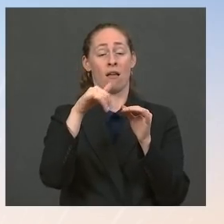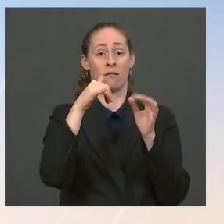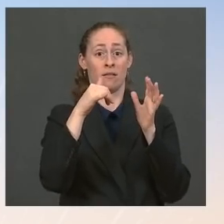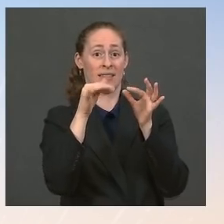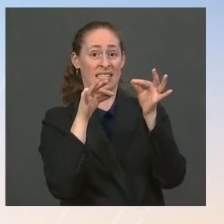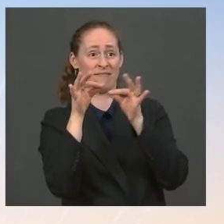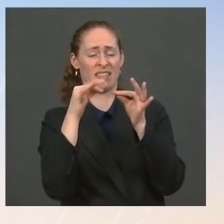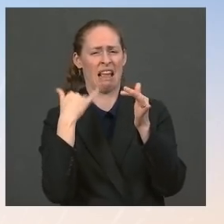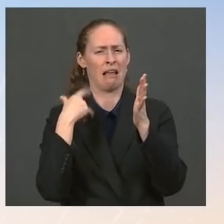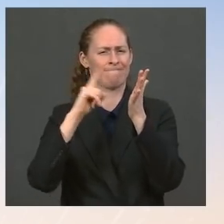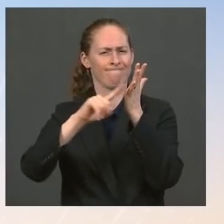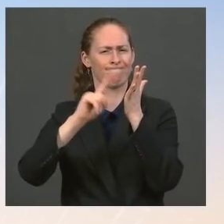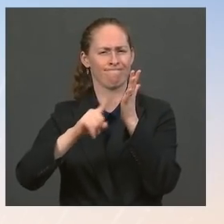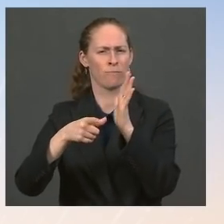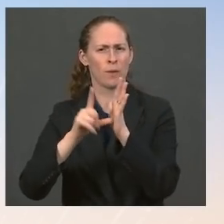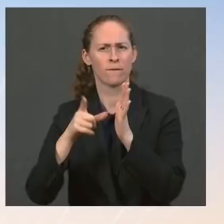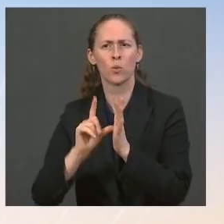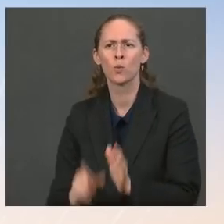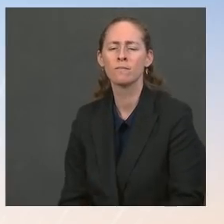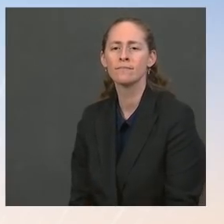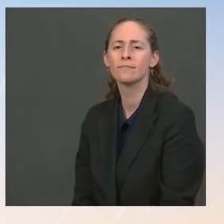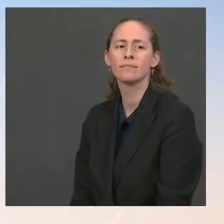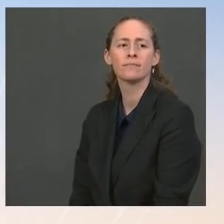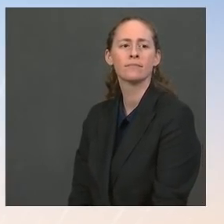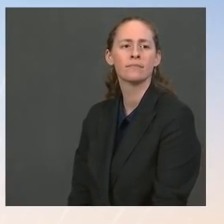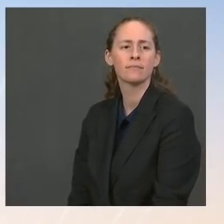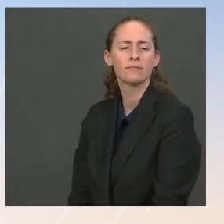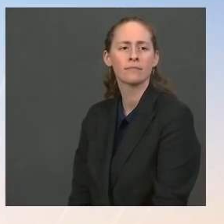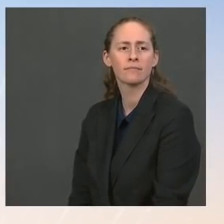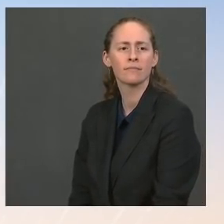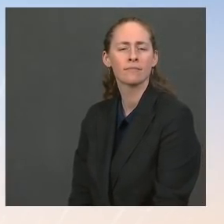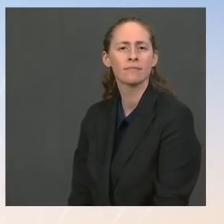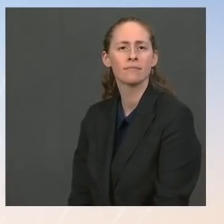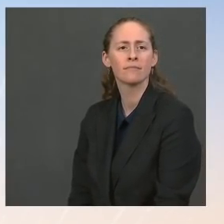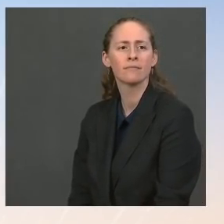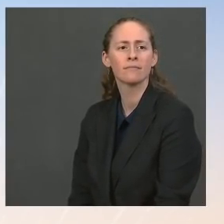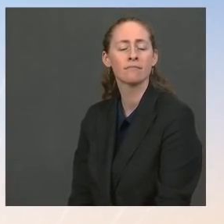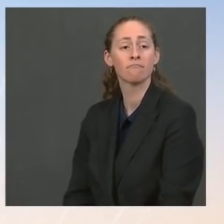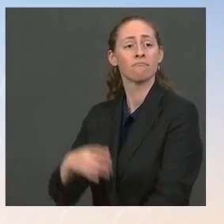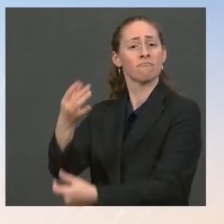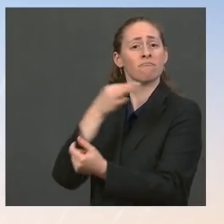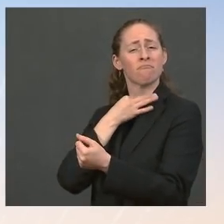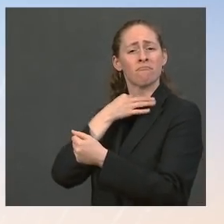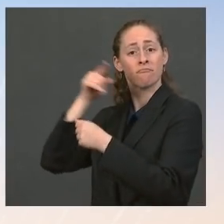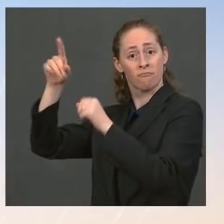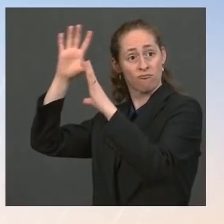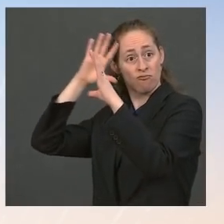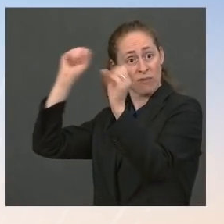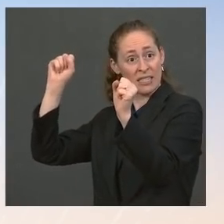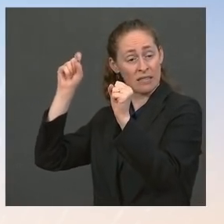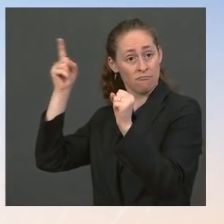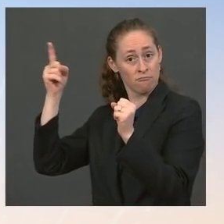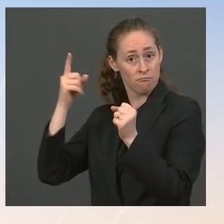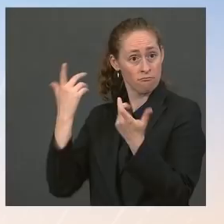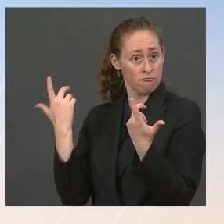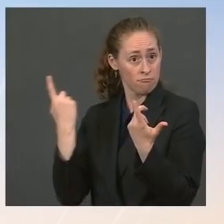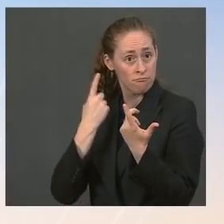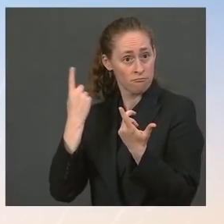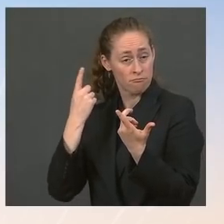just to follow up on this point -- Secretary Mayorkas: Yes. The Press: The question was: If this administration were to take a more permissive stance toward that definition, could this be --